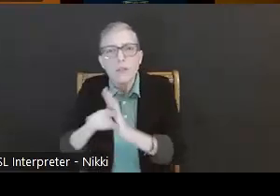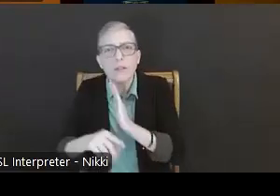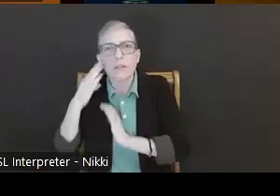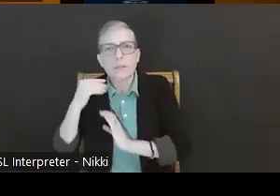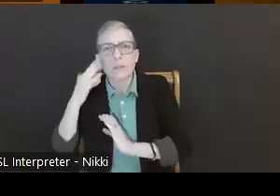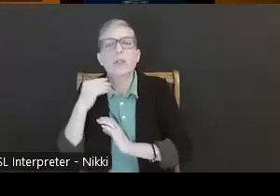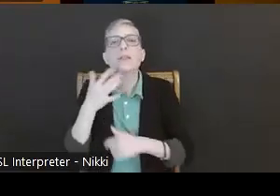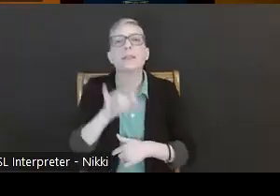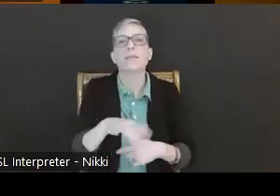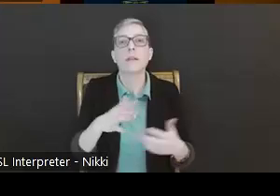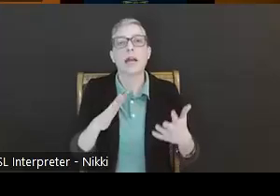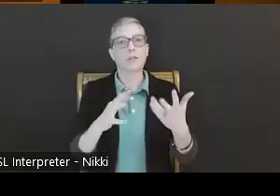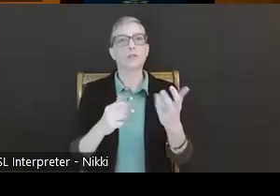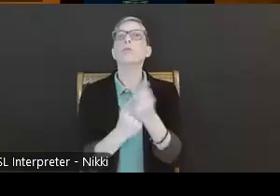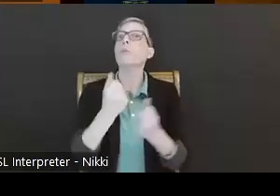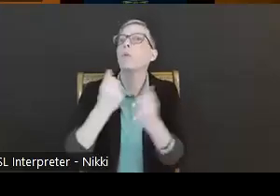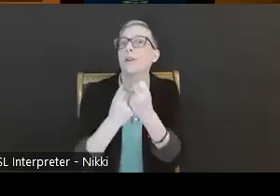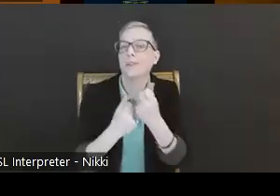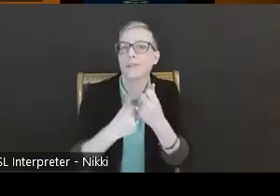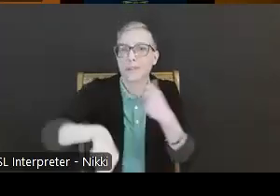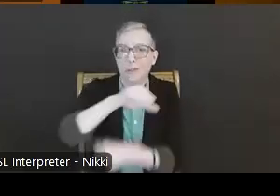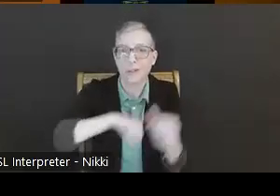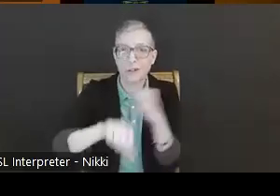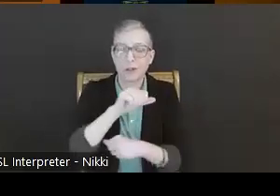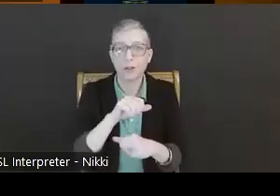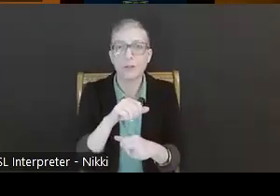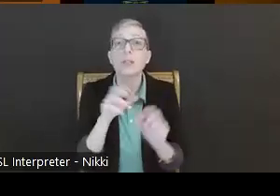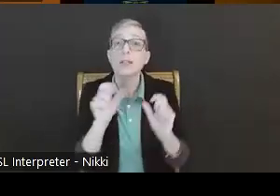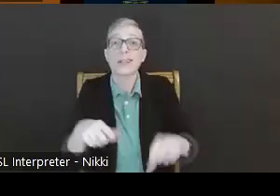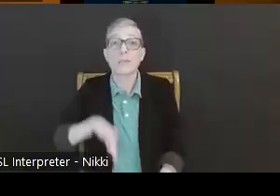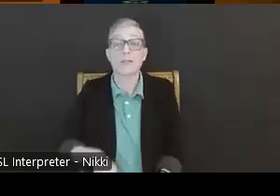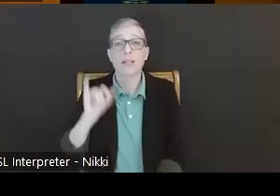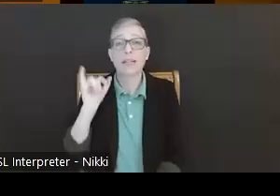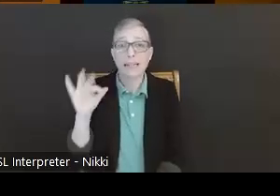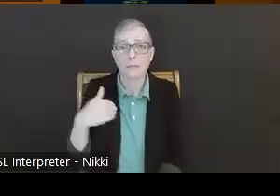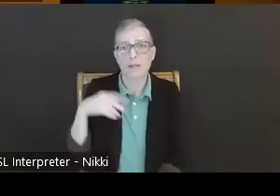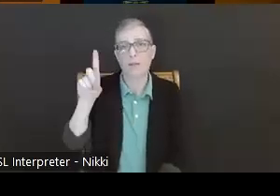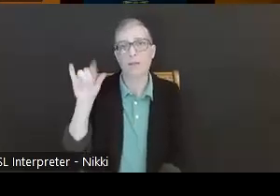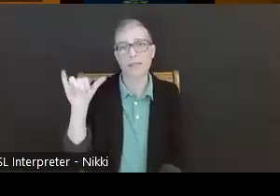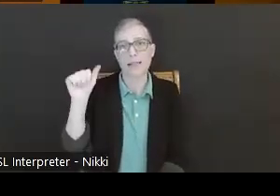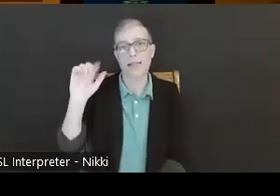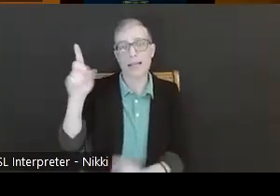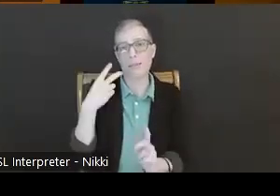a really great opportunity to focus on when it comes to psychosocial interventions in cancer